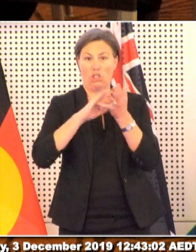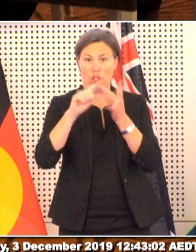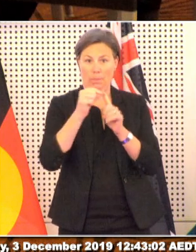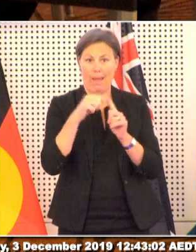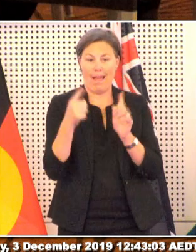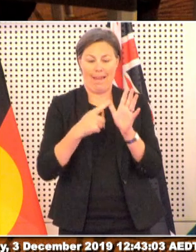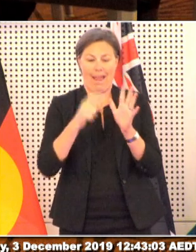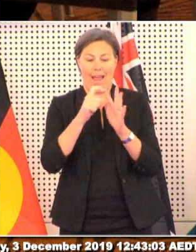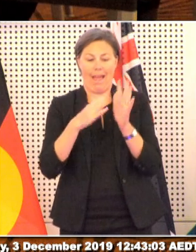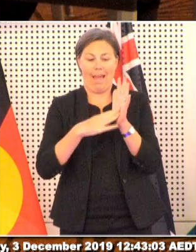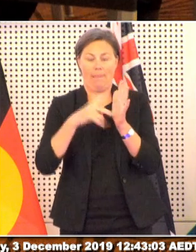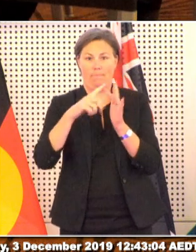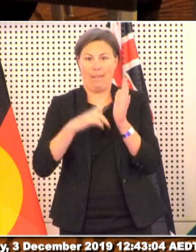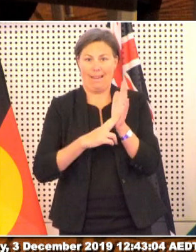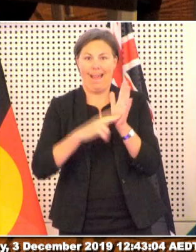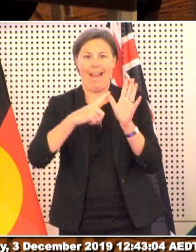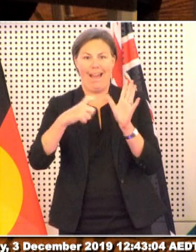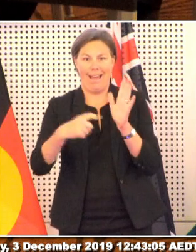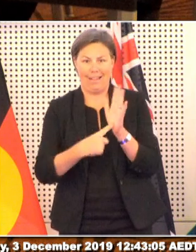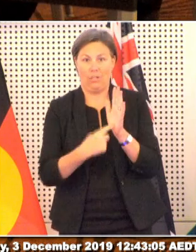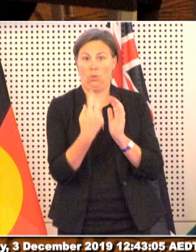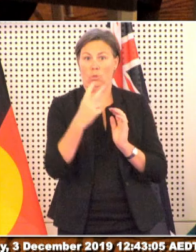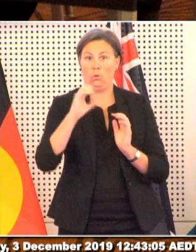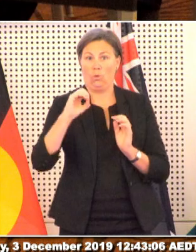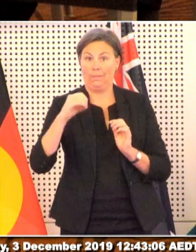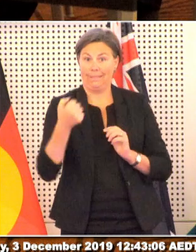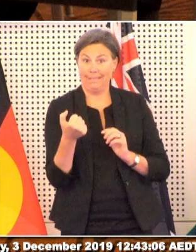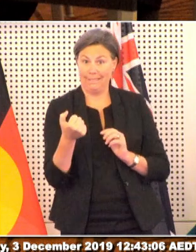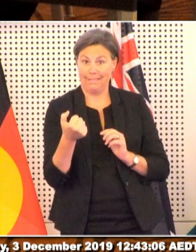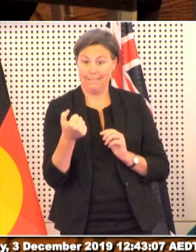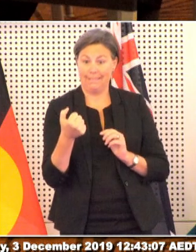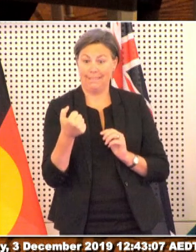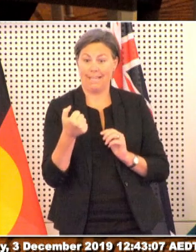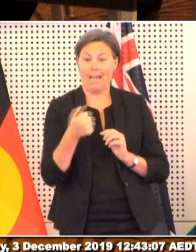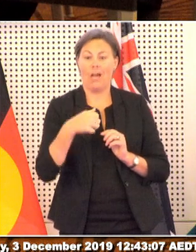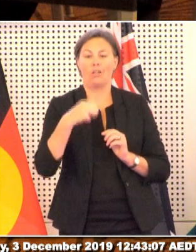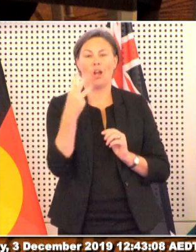So can you tell us a little bit about what the role involves and what